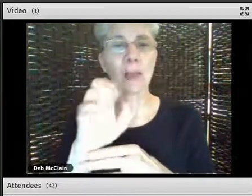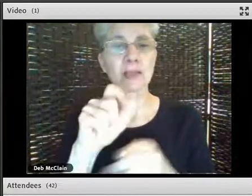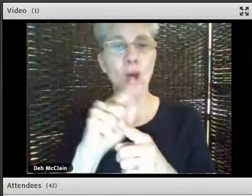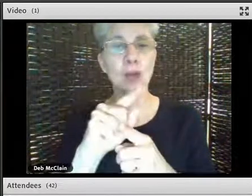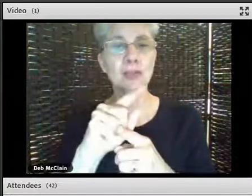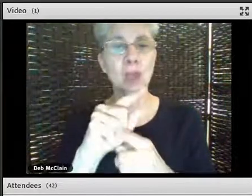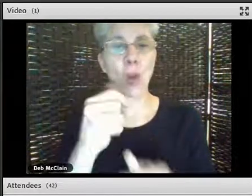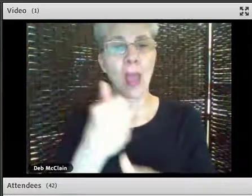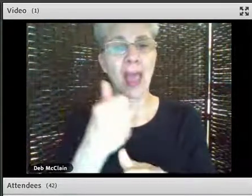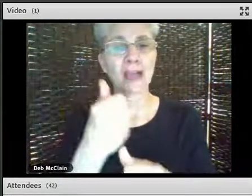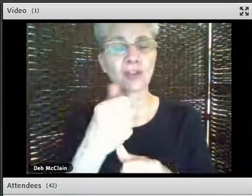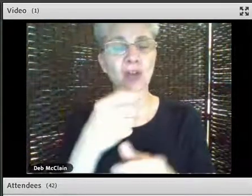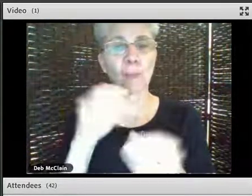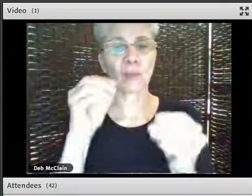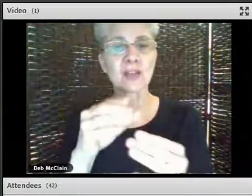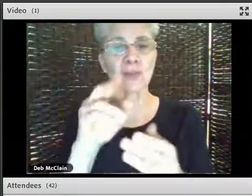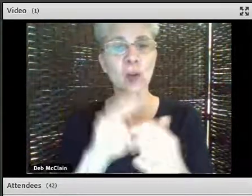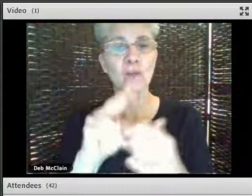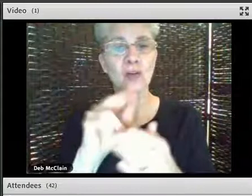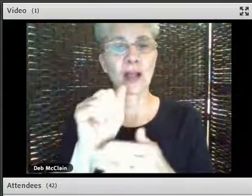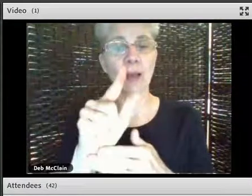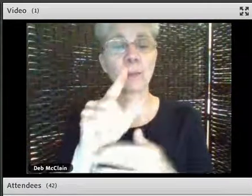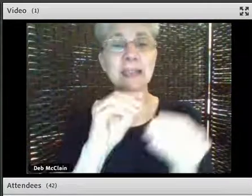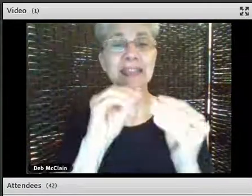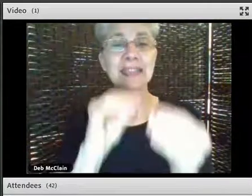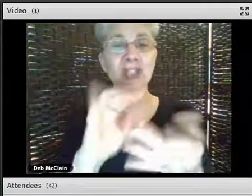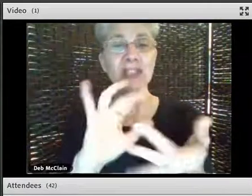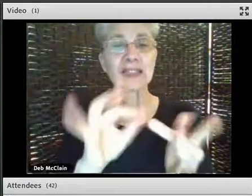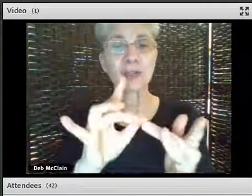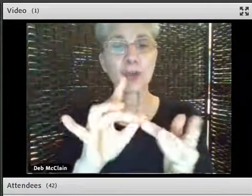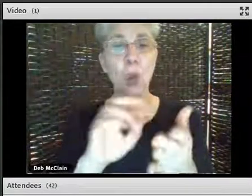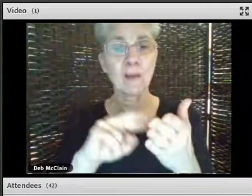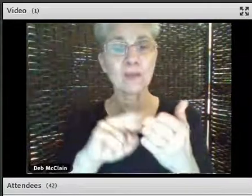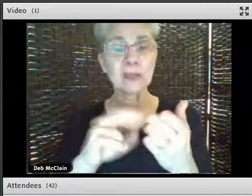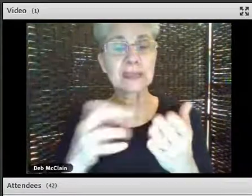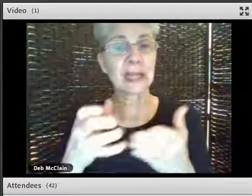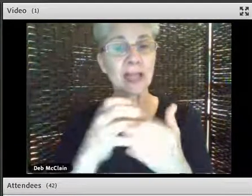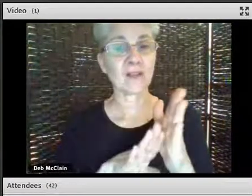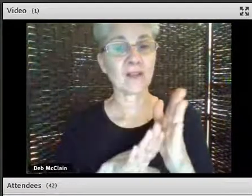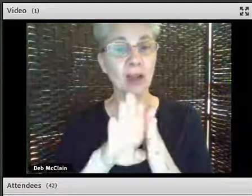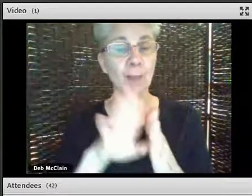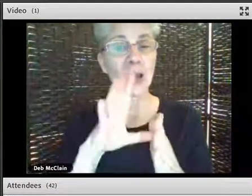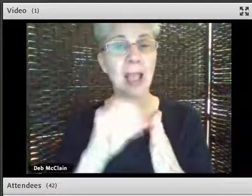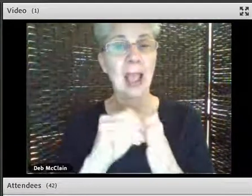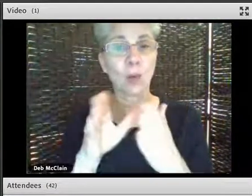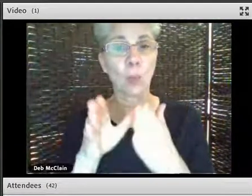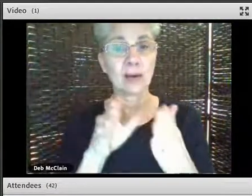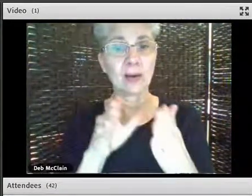for the University of Alabama and teaches digital reference, collection development and organization of information,